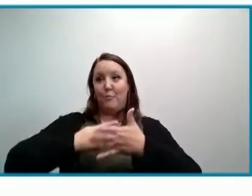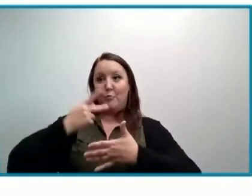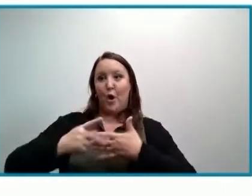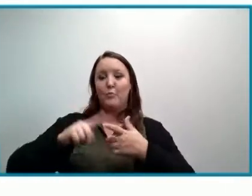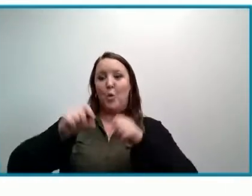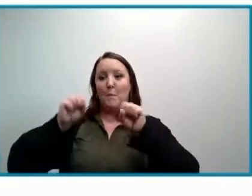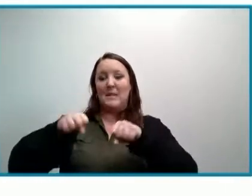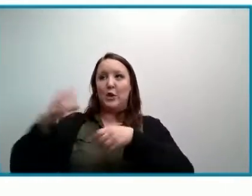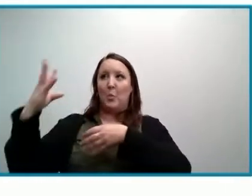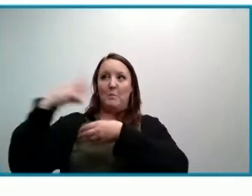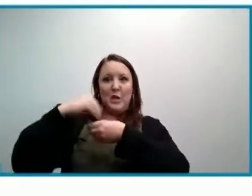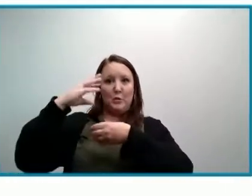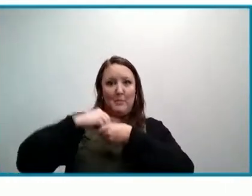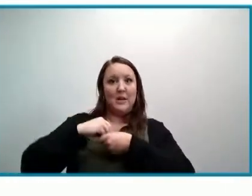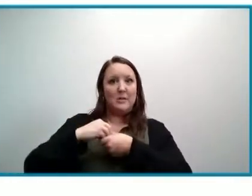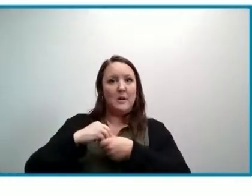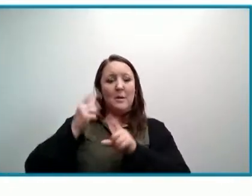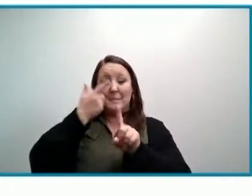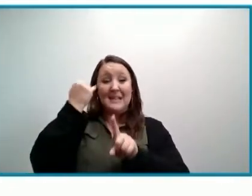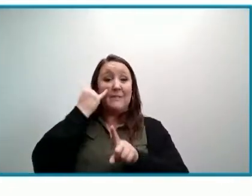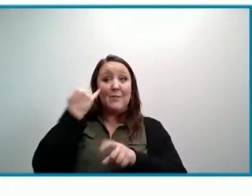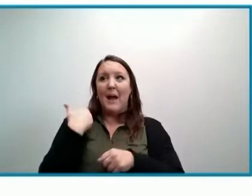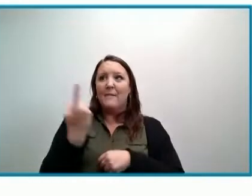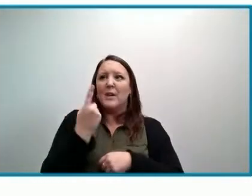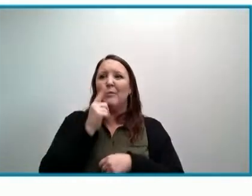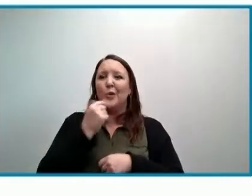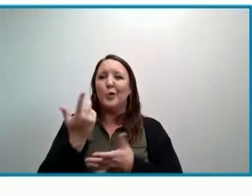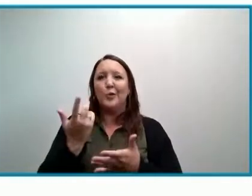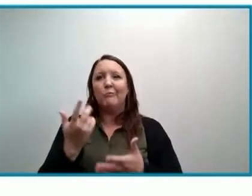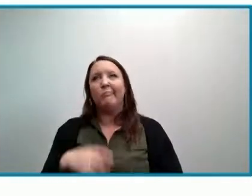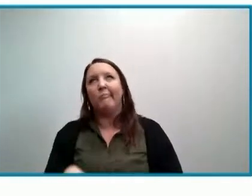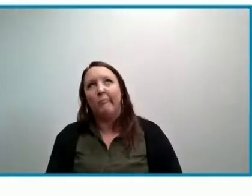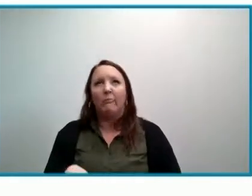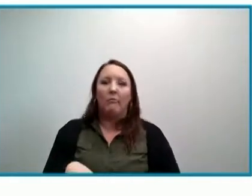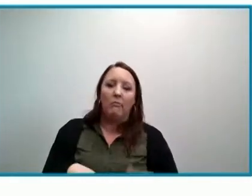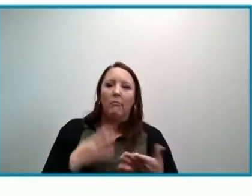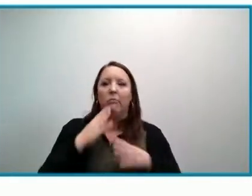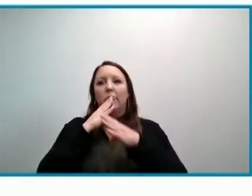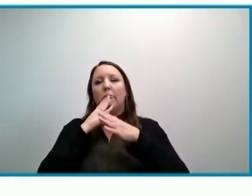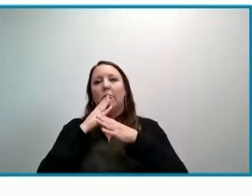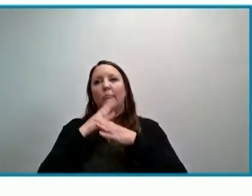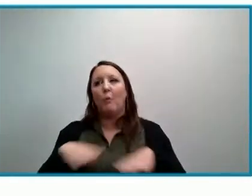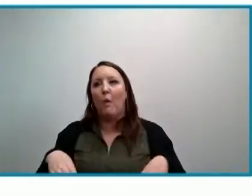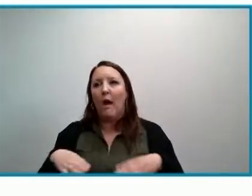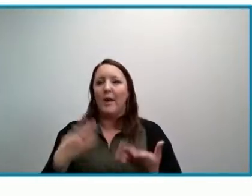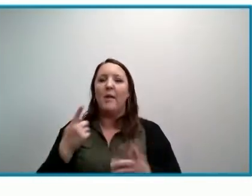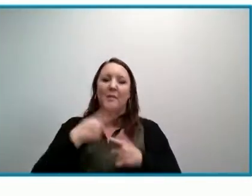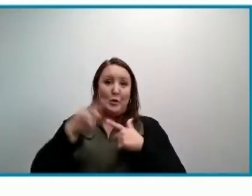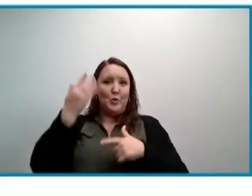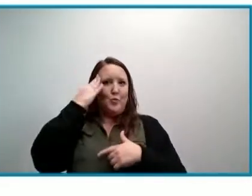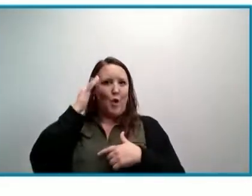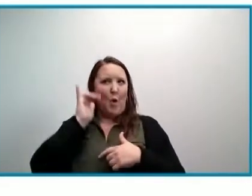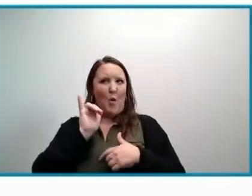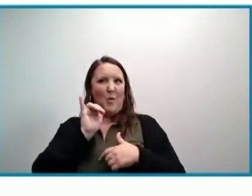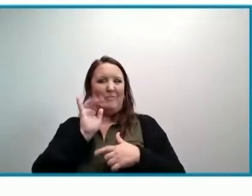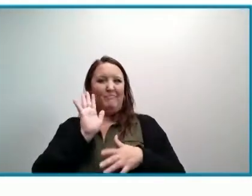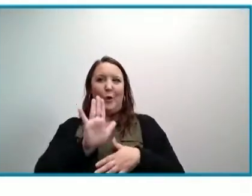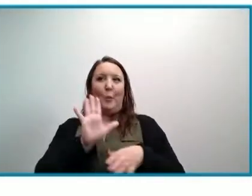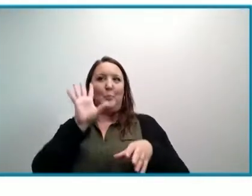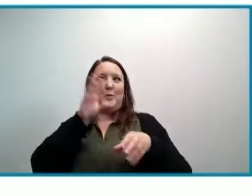Because if you have someone that's kind of ho hum about it, then you know, your participation is gonna be low. Also, you know,